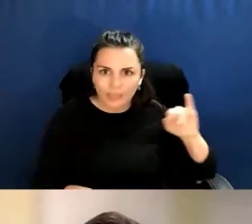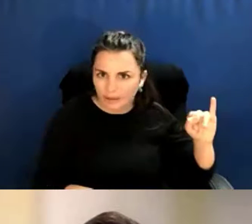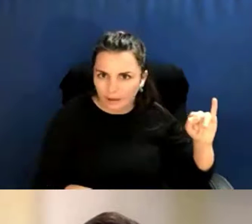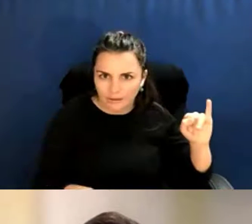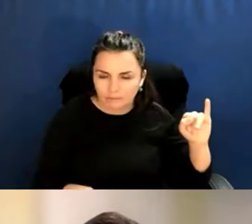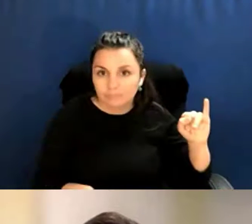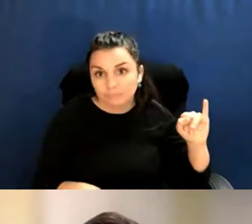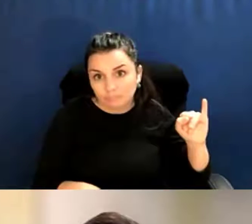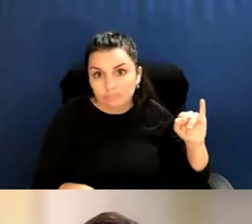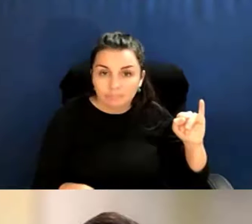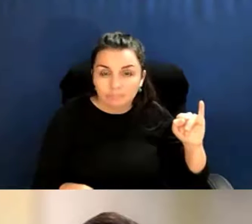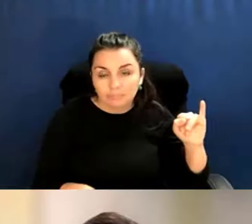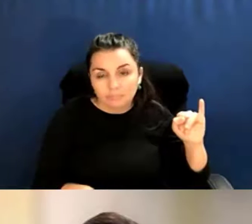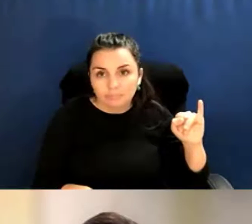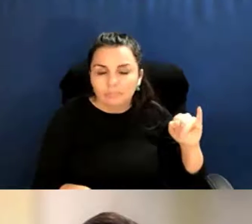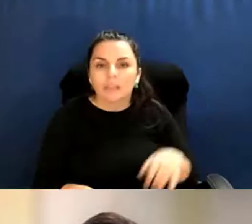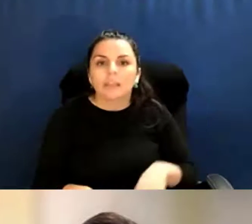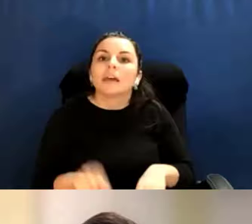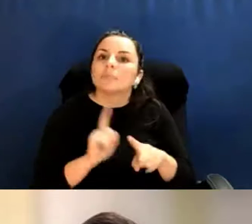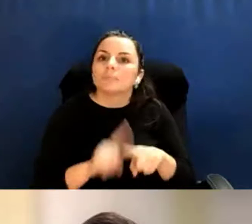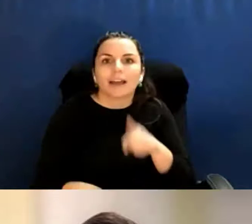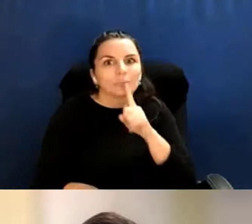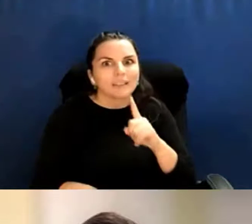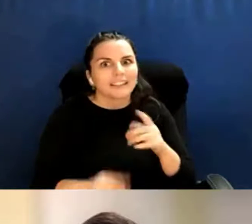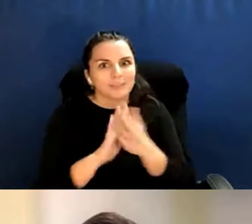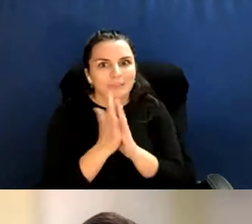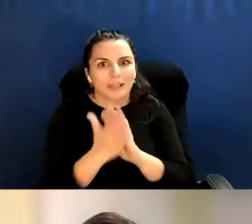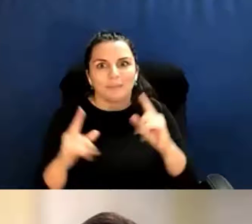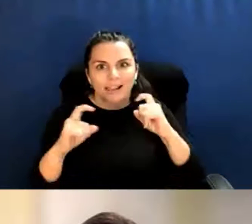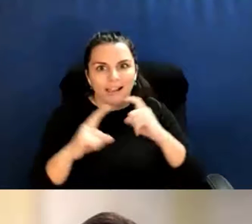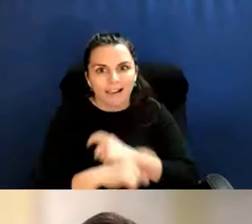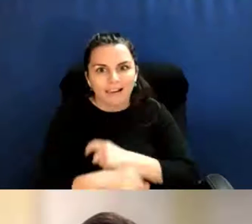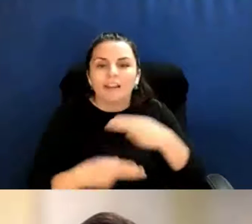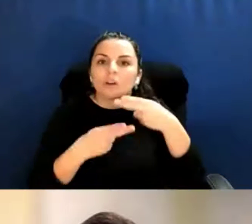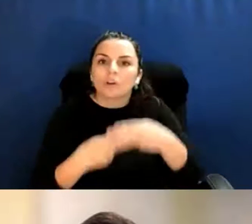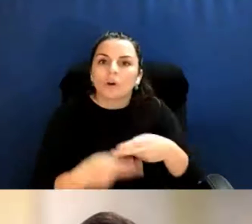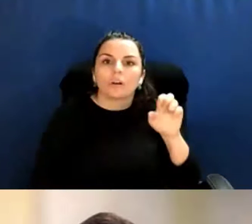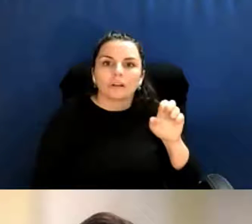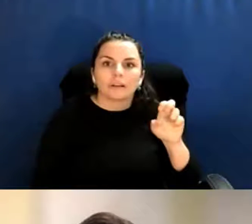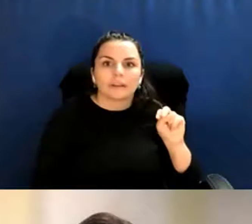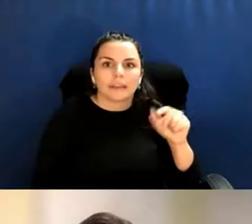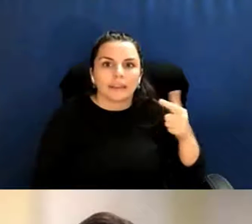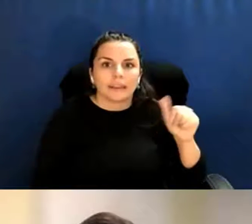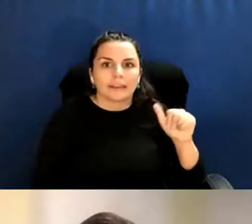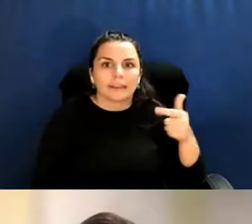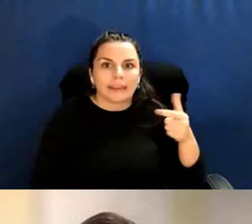Now there is such thing which is very complex called engagements of that institution. I don't even want to go there,